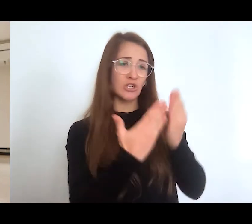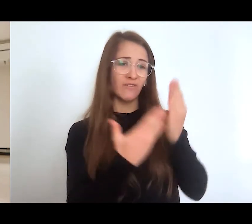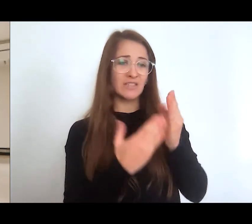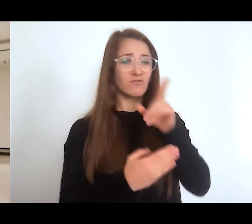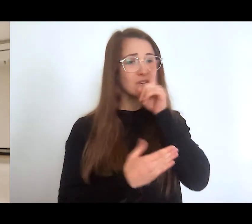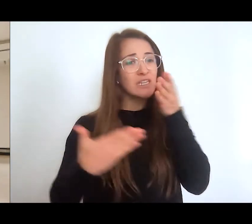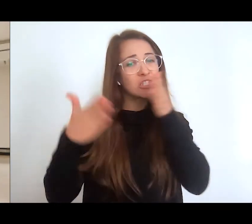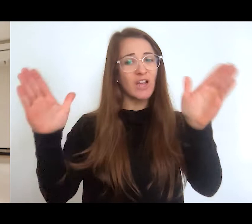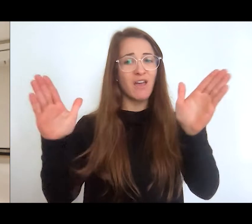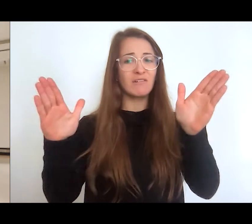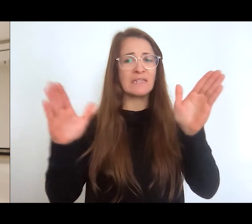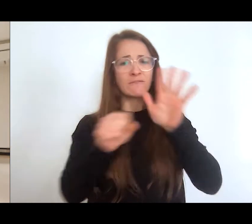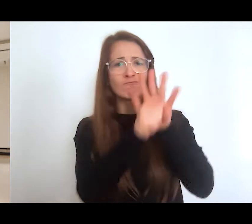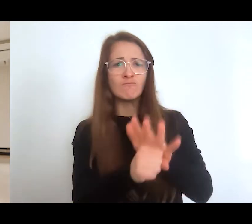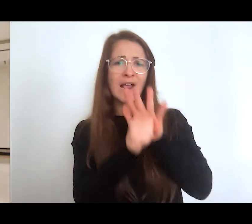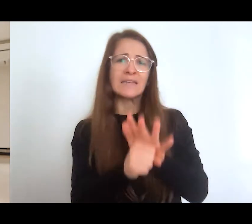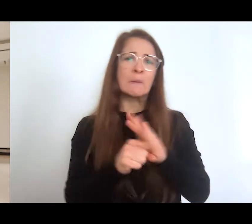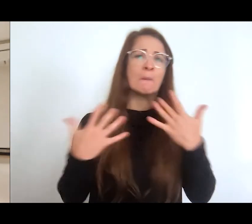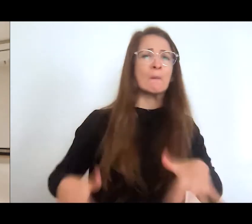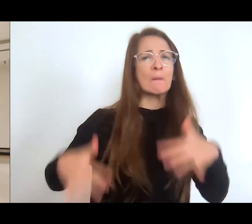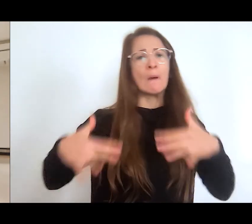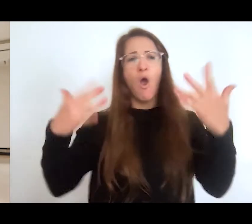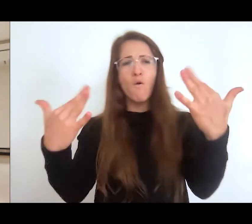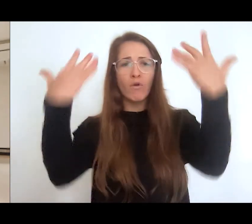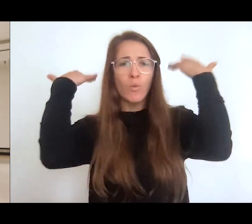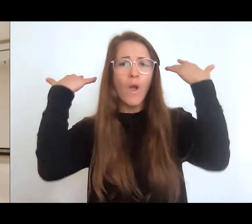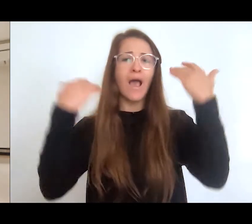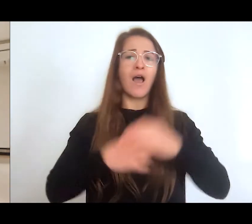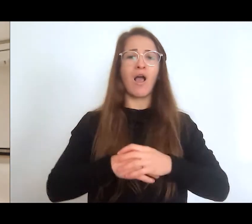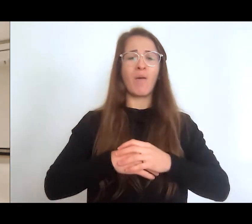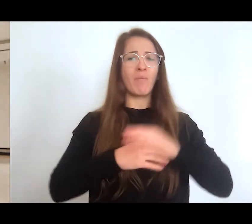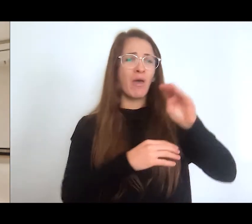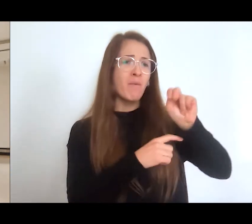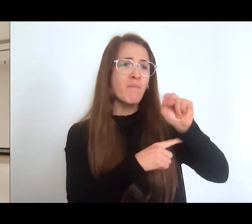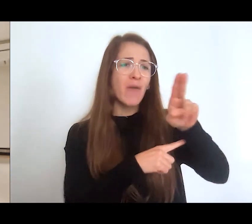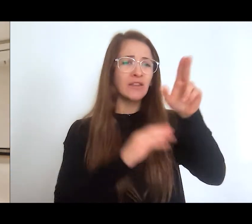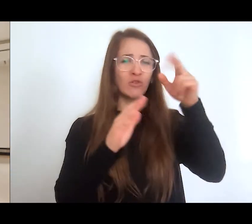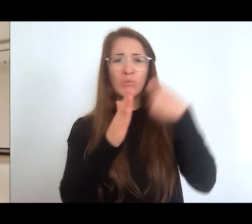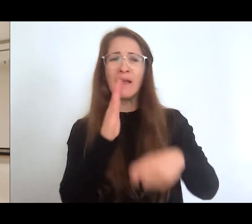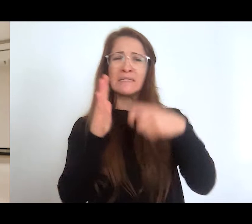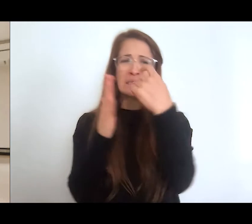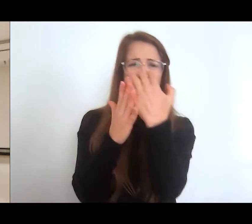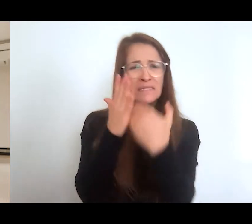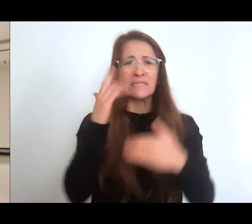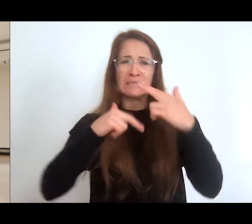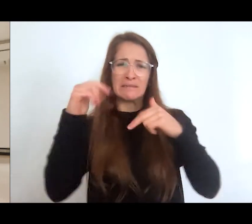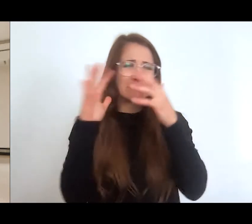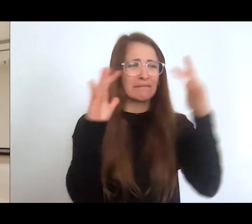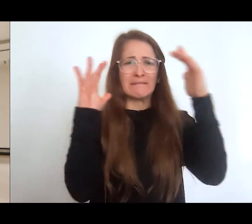BEFORE, SOMETHING IN FOOD SERVICE. THAT IS GENERALLY HIGH STRESS AND LOOKING AT MENU PRICES AND